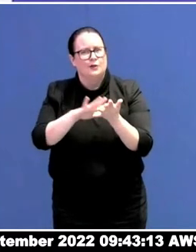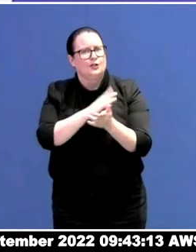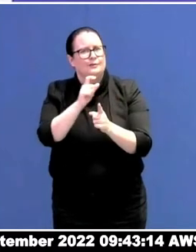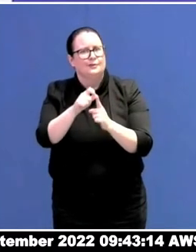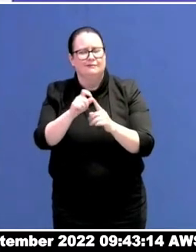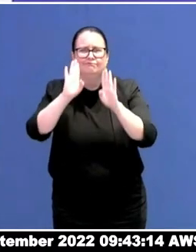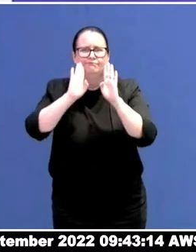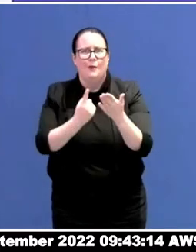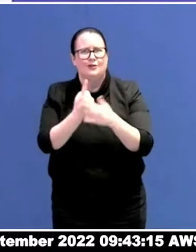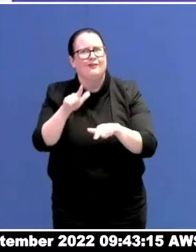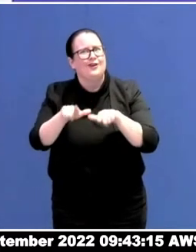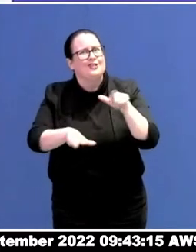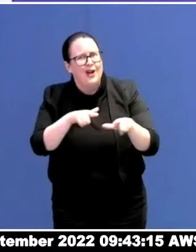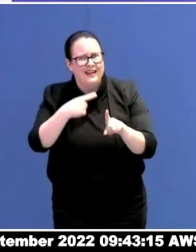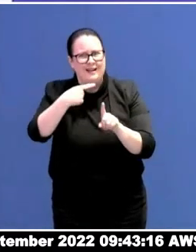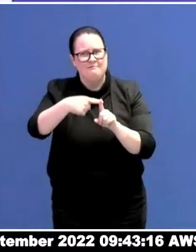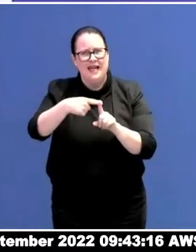for the people about whom she's been speaking today.